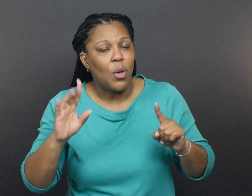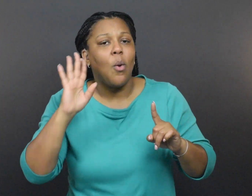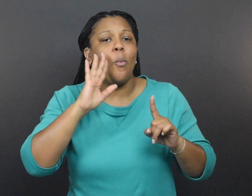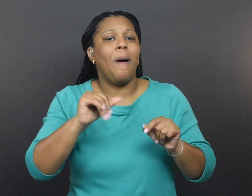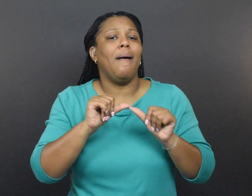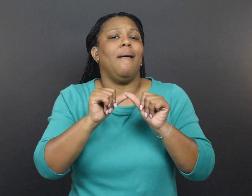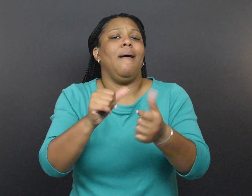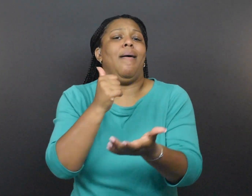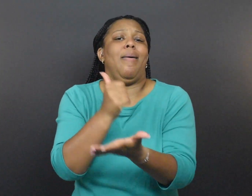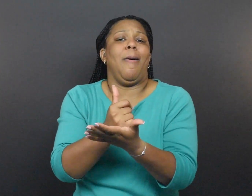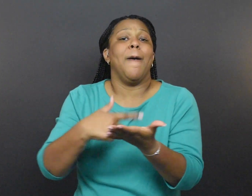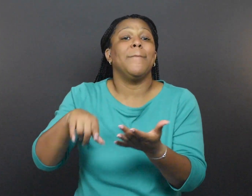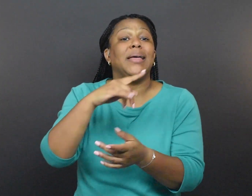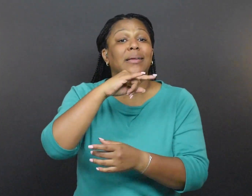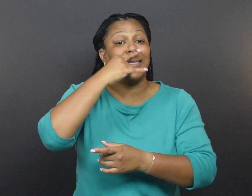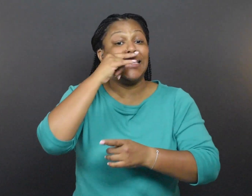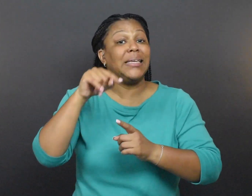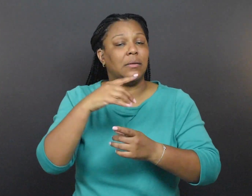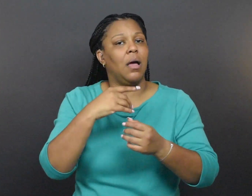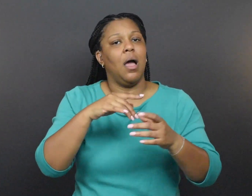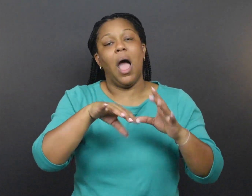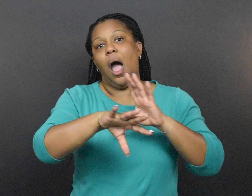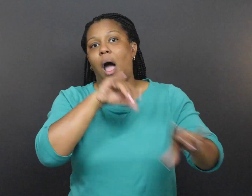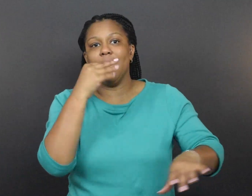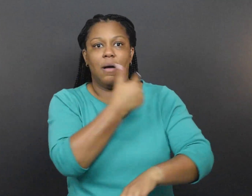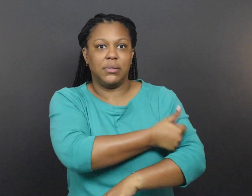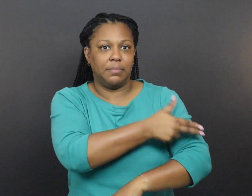and will help keep kids out of the hospital. •